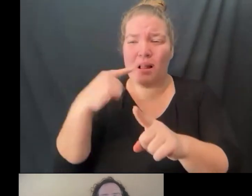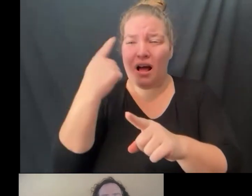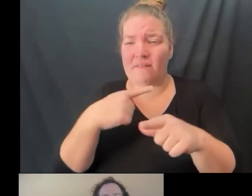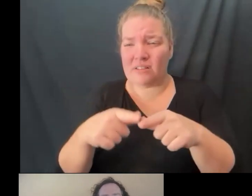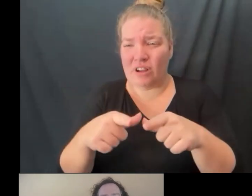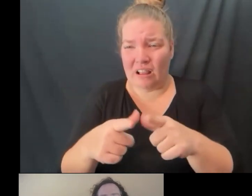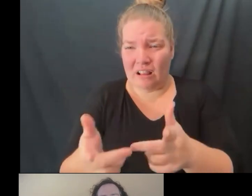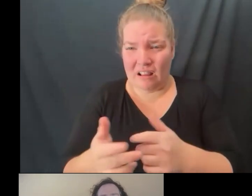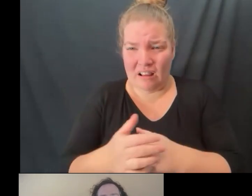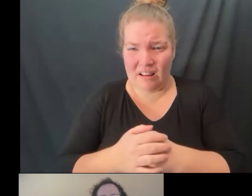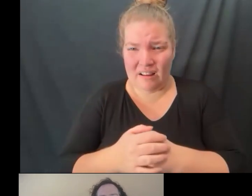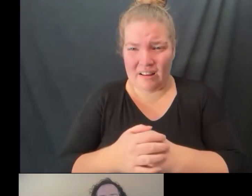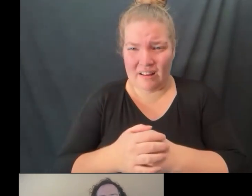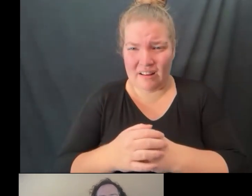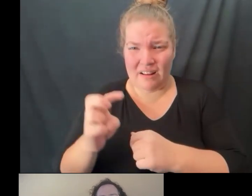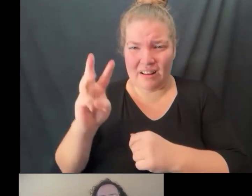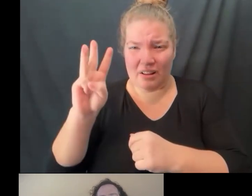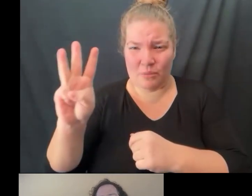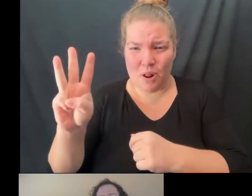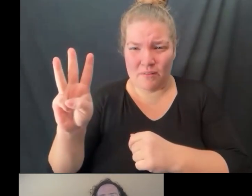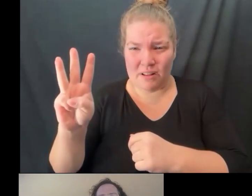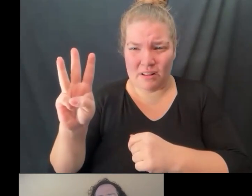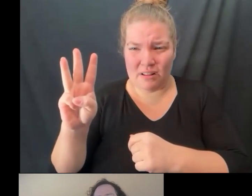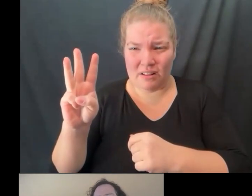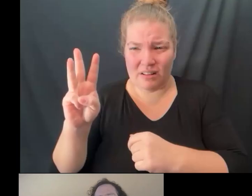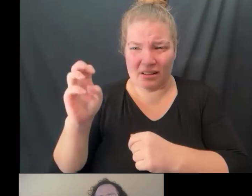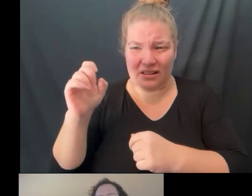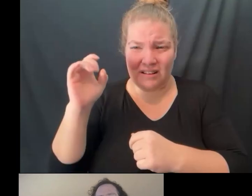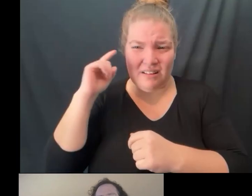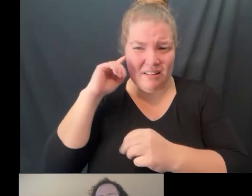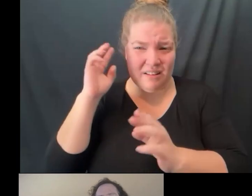But the cool kids often say like, WCAG.